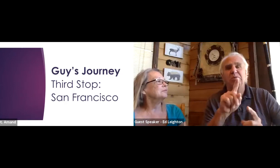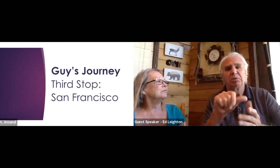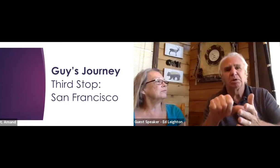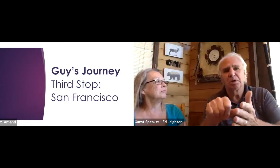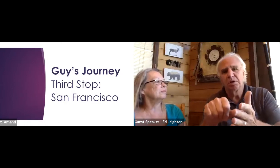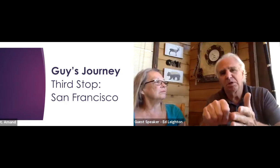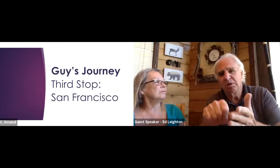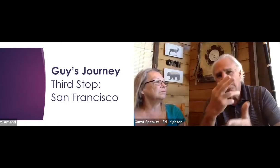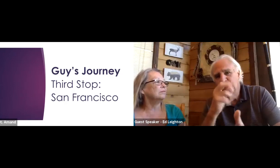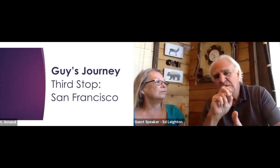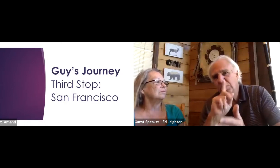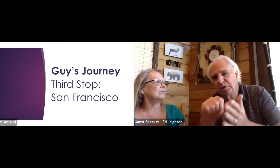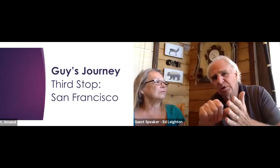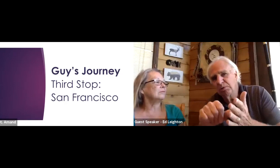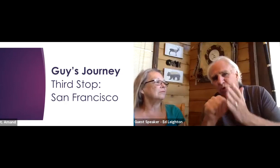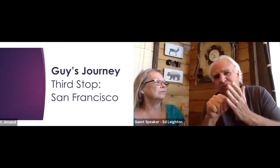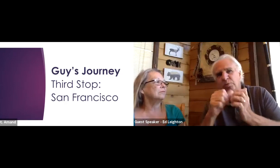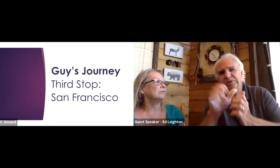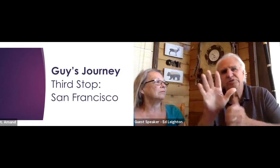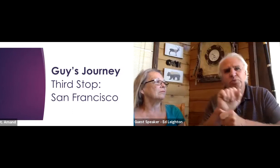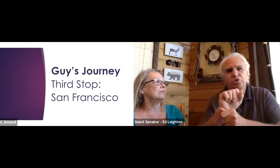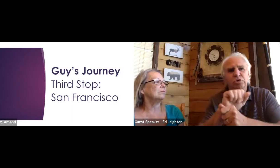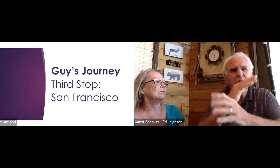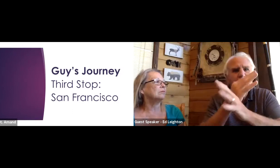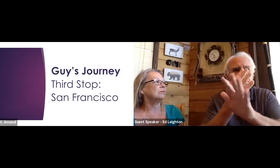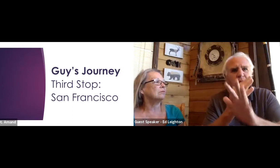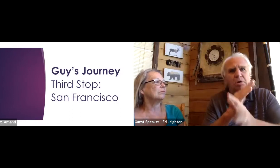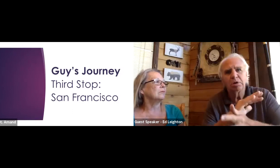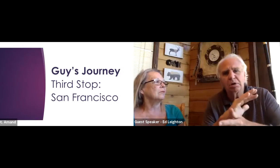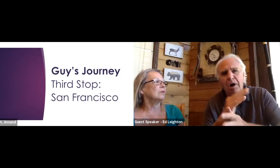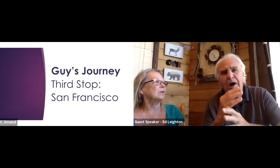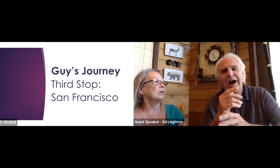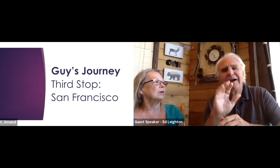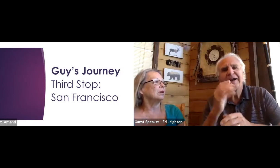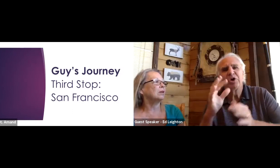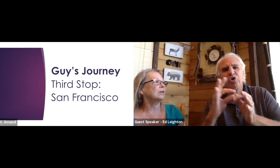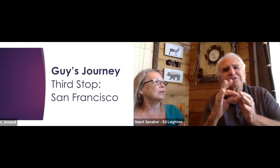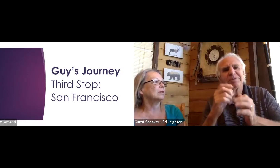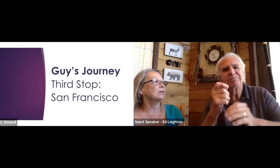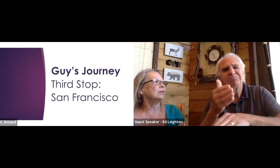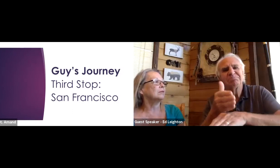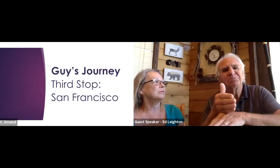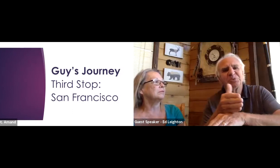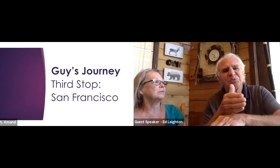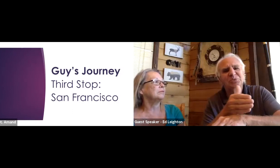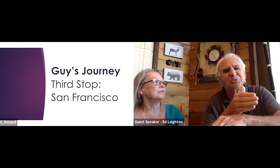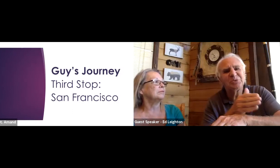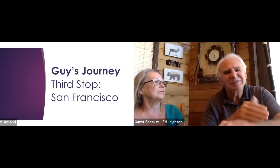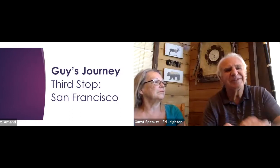You know, he's a product of the 1950s, but when he came to DC, he was so impressed with the artwork that Guy